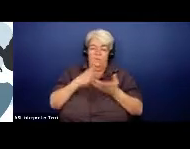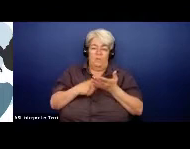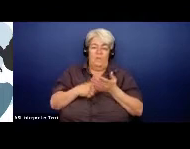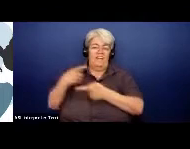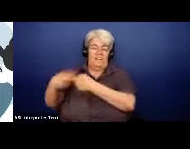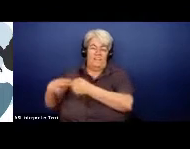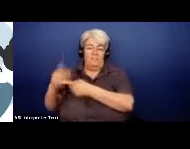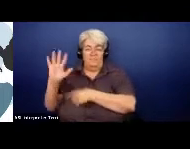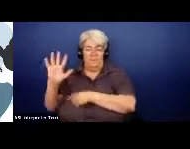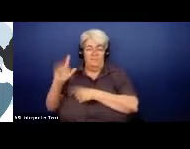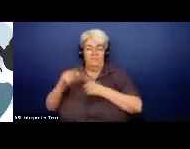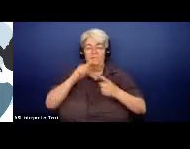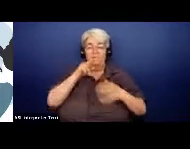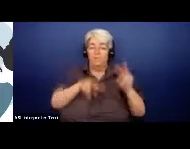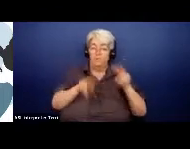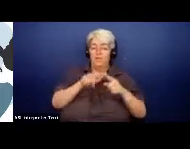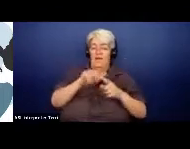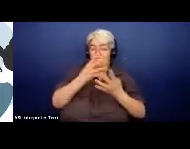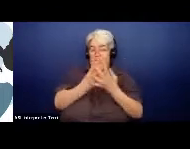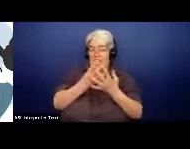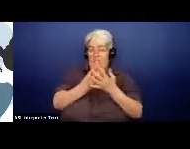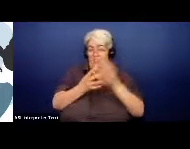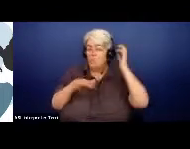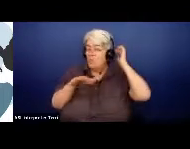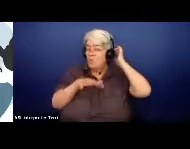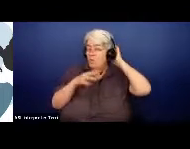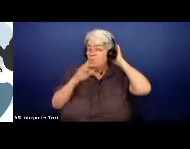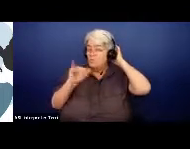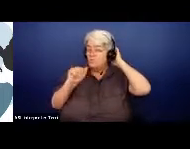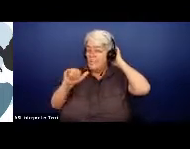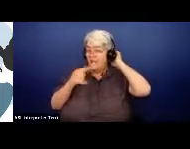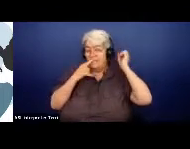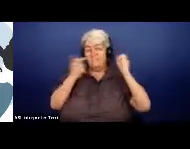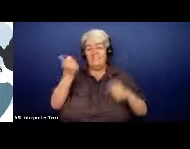have 19 percent of the state and local